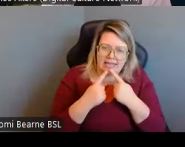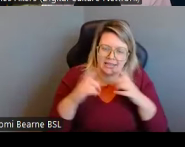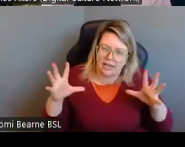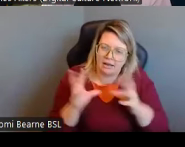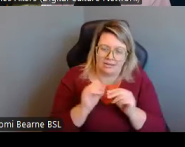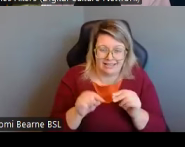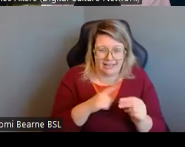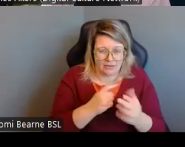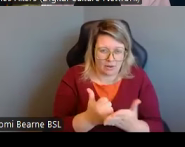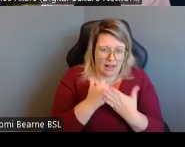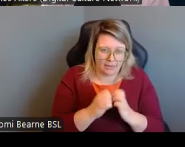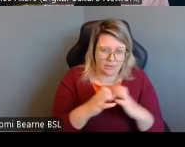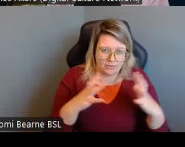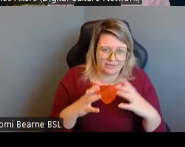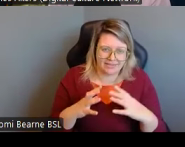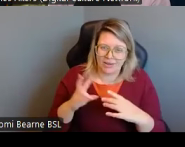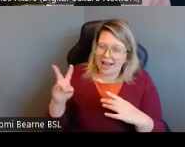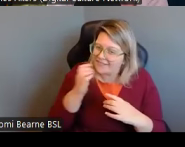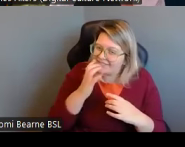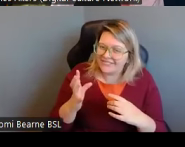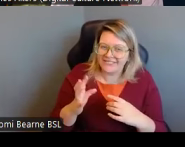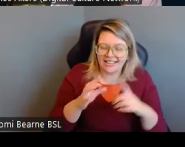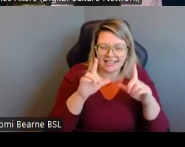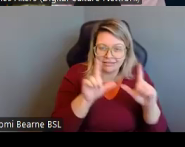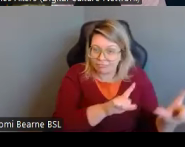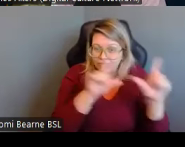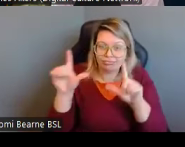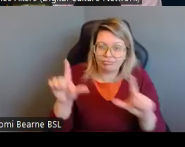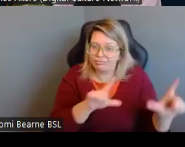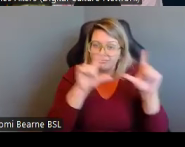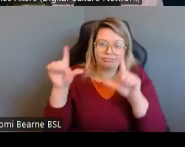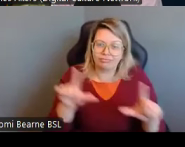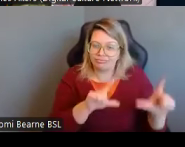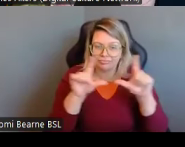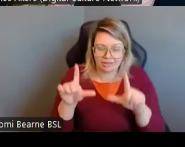this lovely visualization of when they did this photography, was actually to understand how a horse ran.